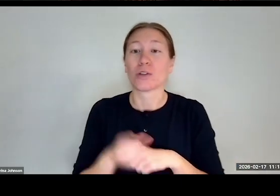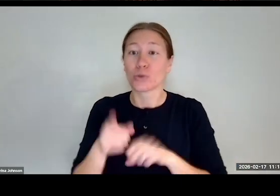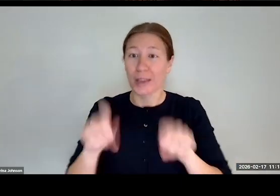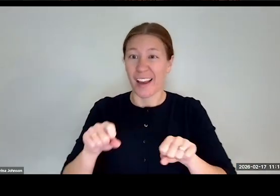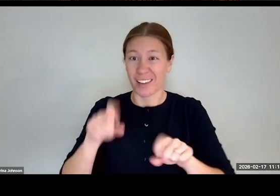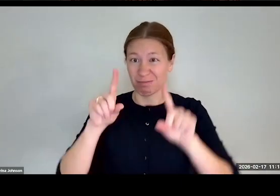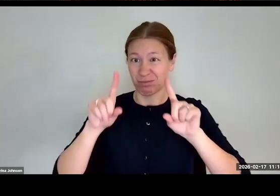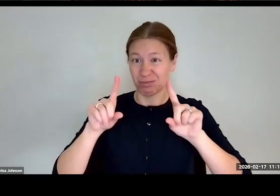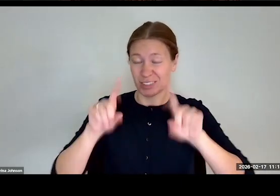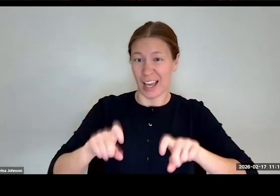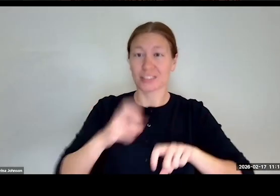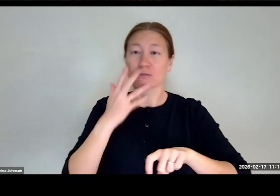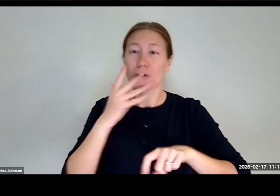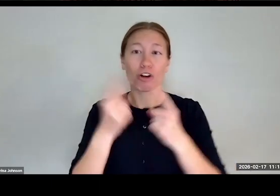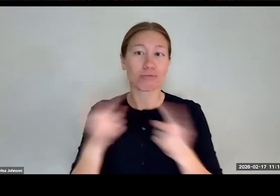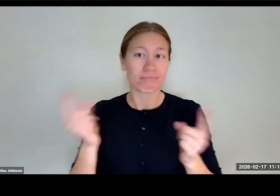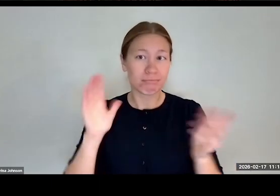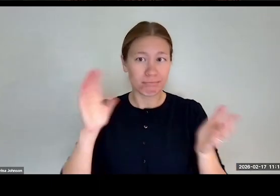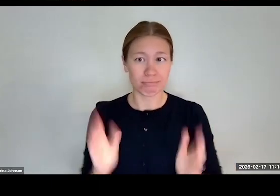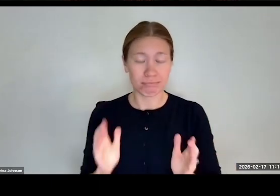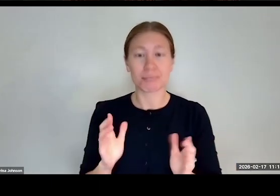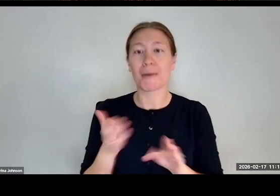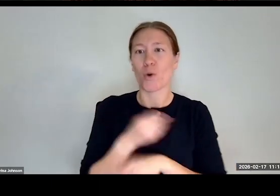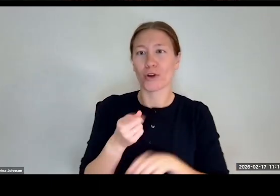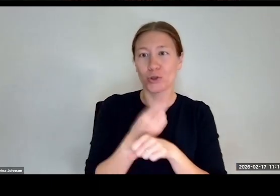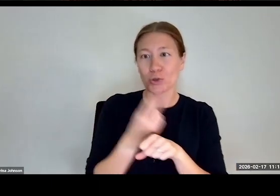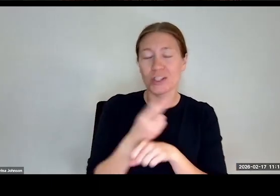between colors before you're using them in your slide deck or when you're using them in your slide deck.